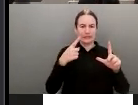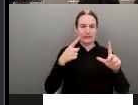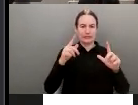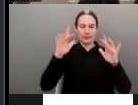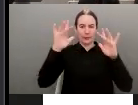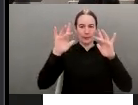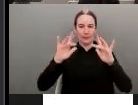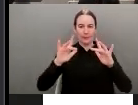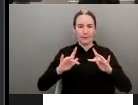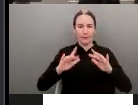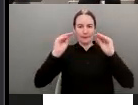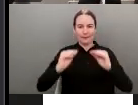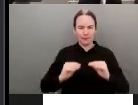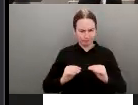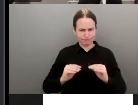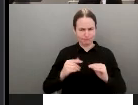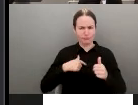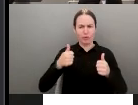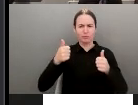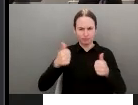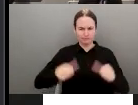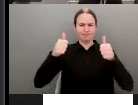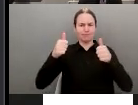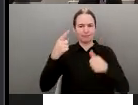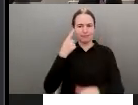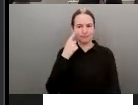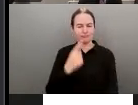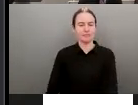I am gonna restart it. Let us see...